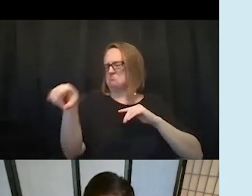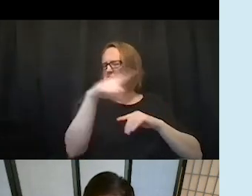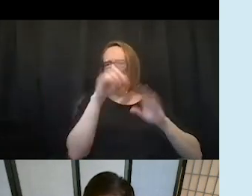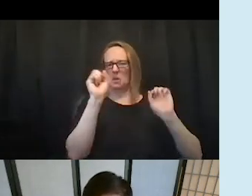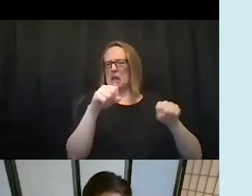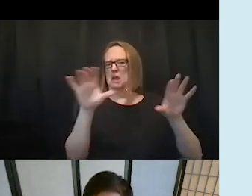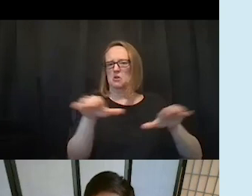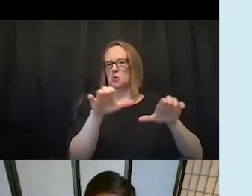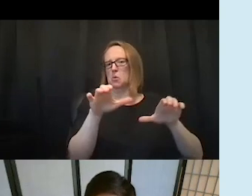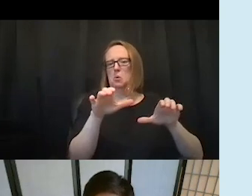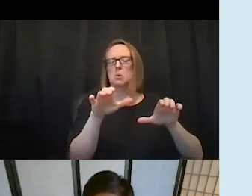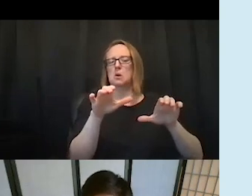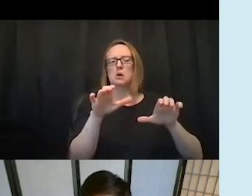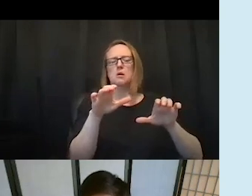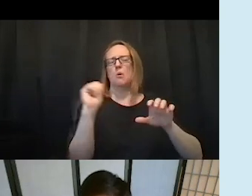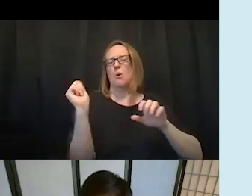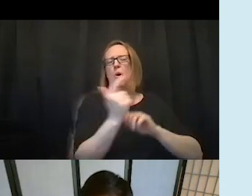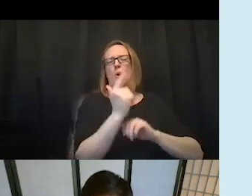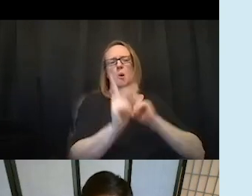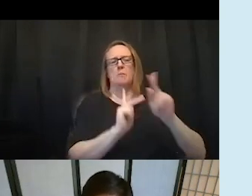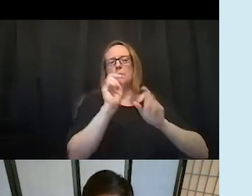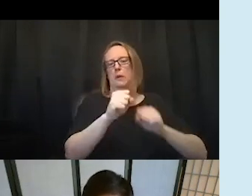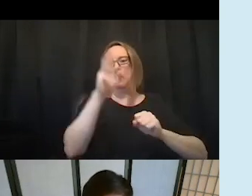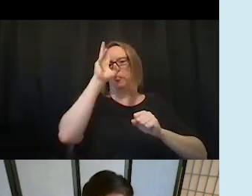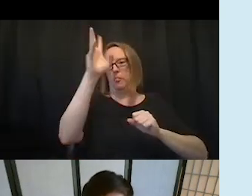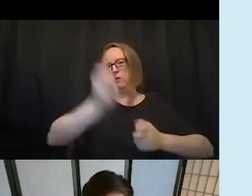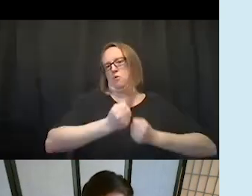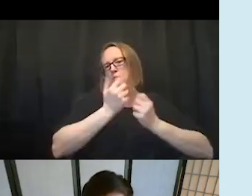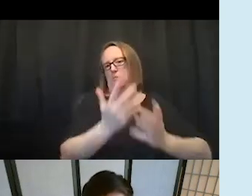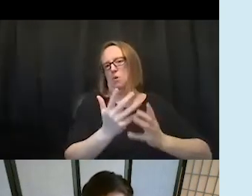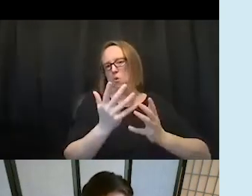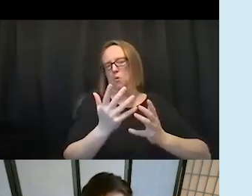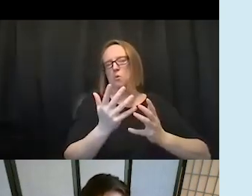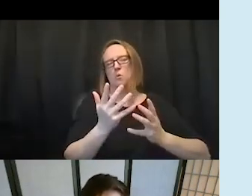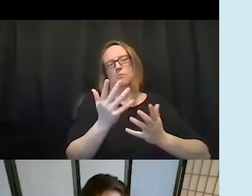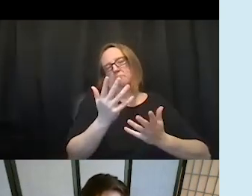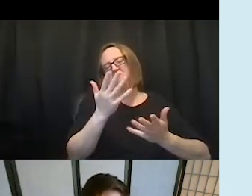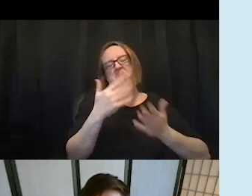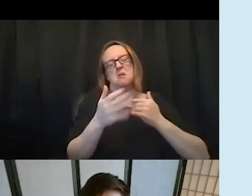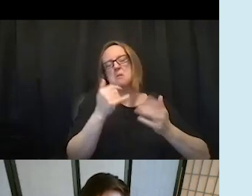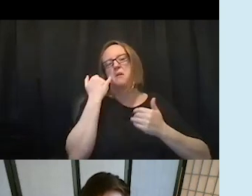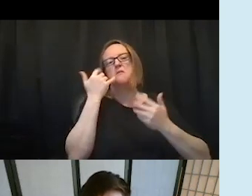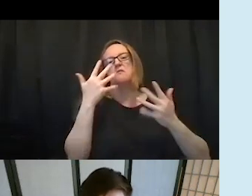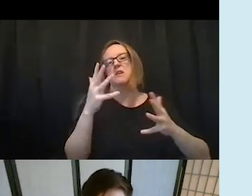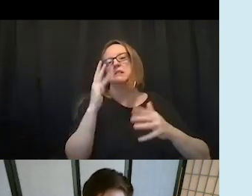um if you've never written poetry before or just to experience what um what emotions can feel like